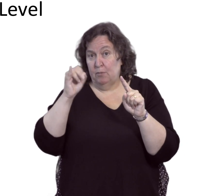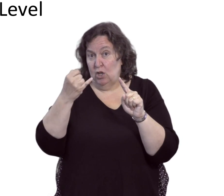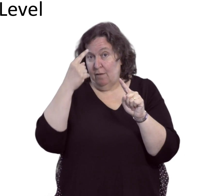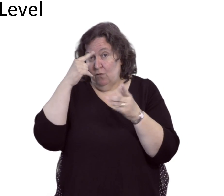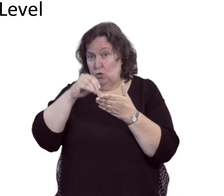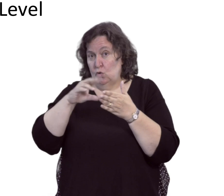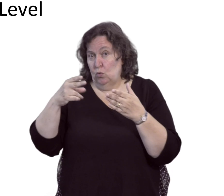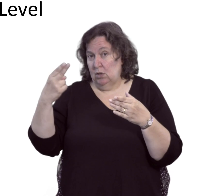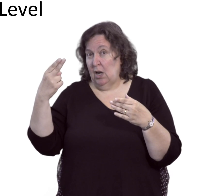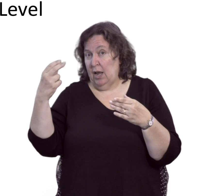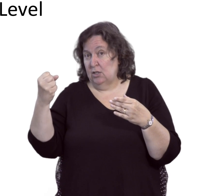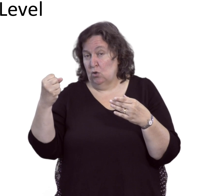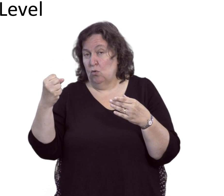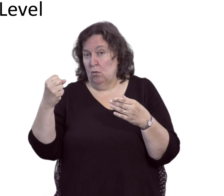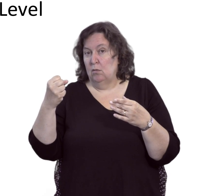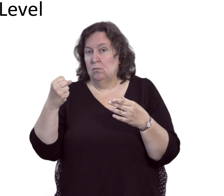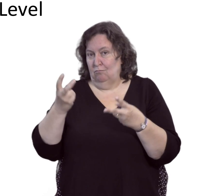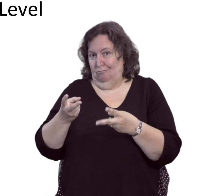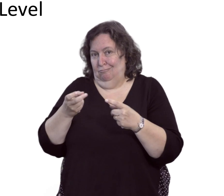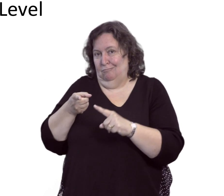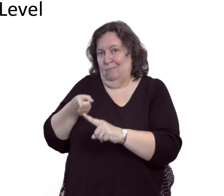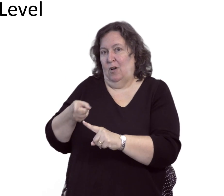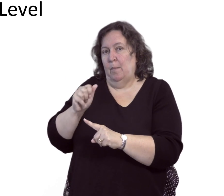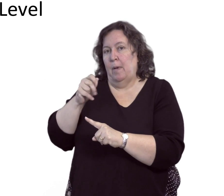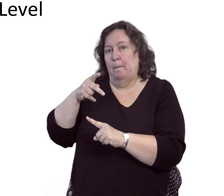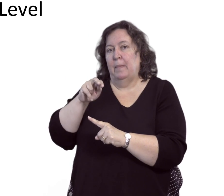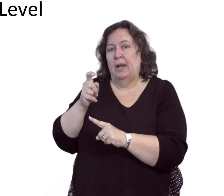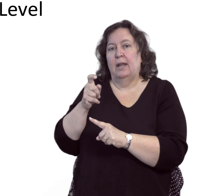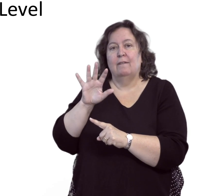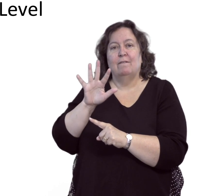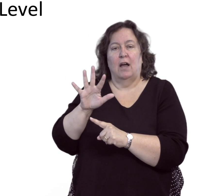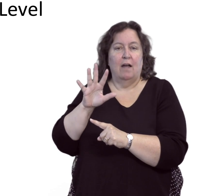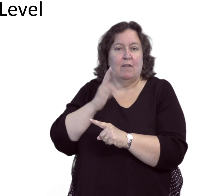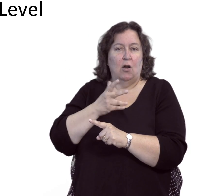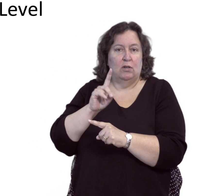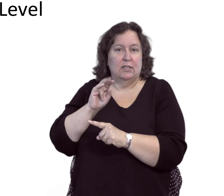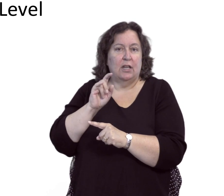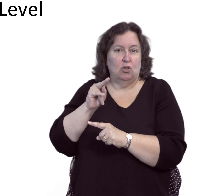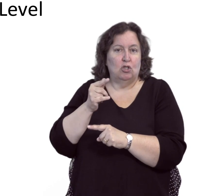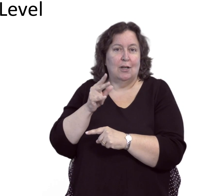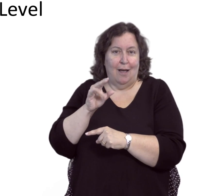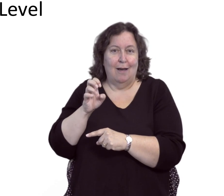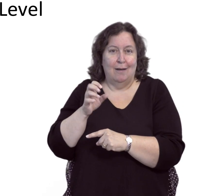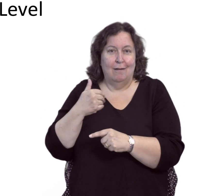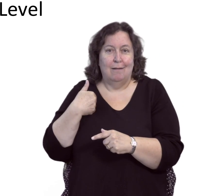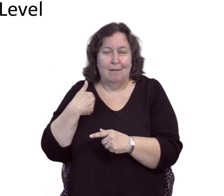for students at secondary levels are found in Appendix V of the Discussion Guide.